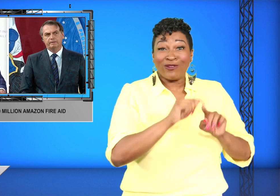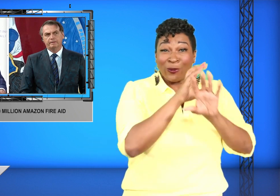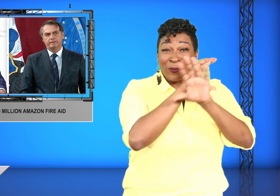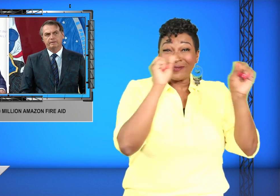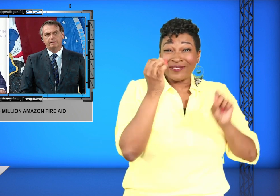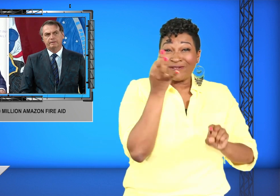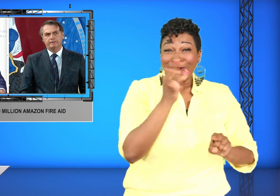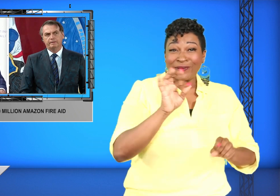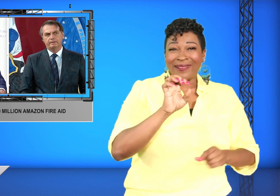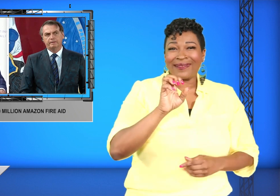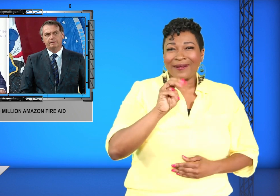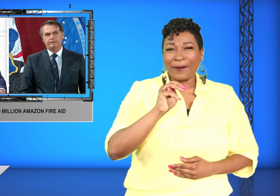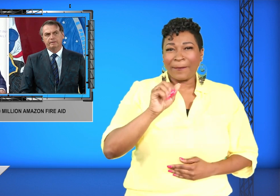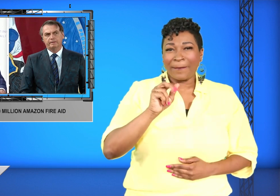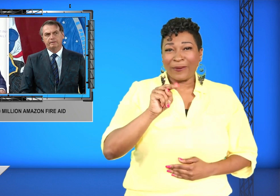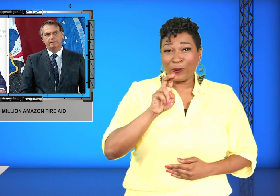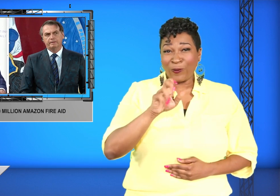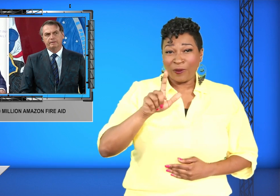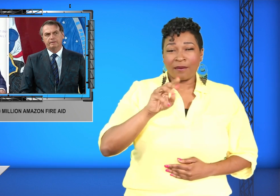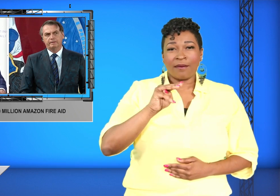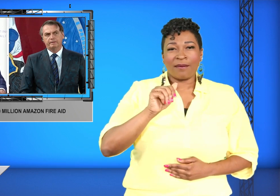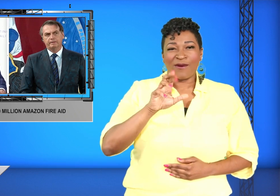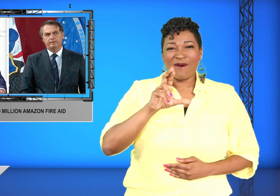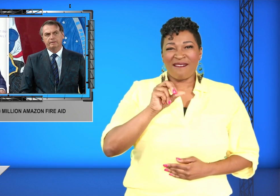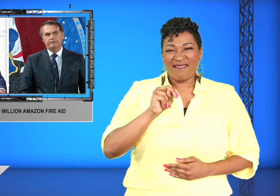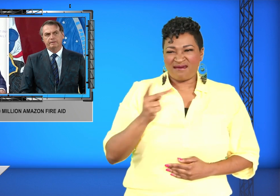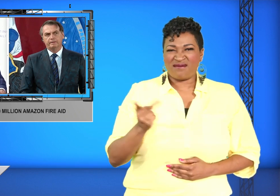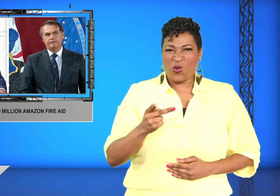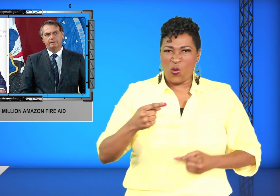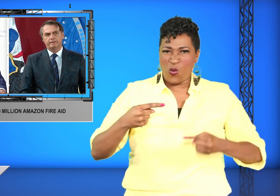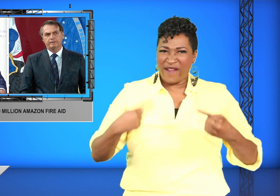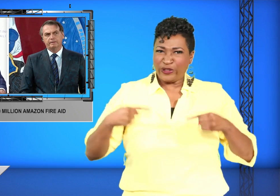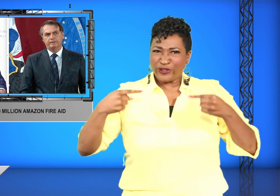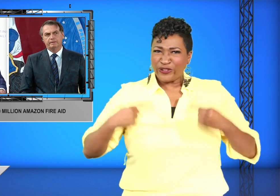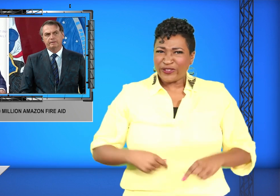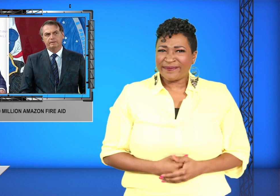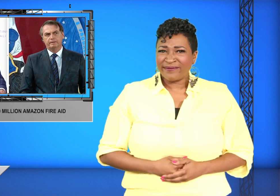French President Emmanuel Macron.